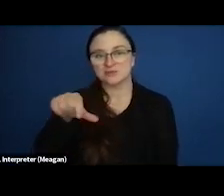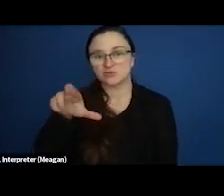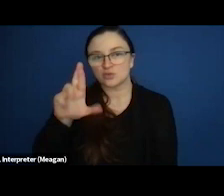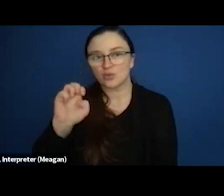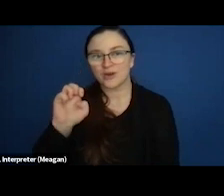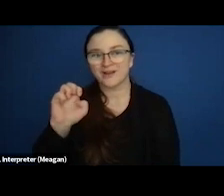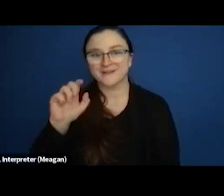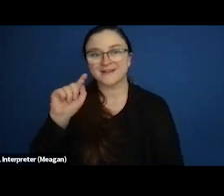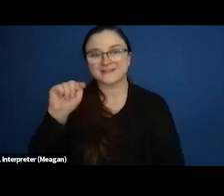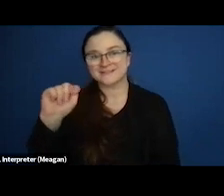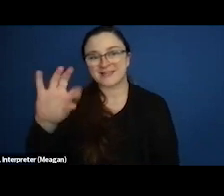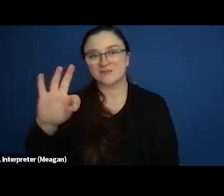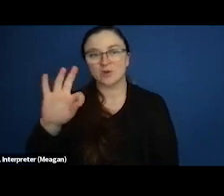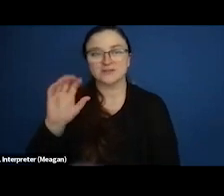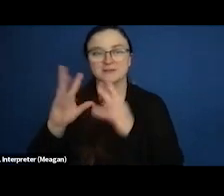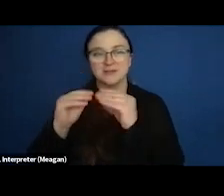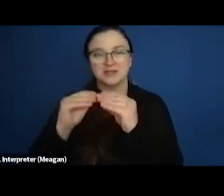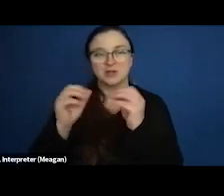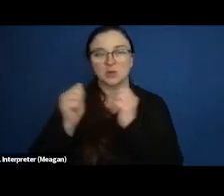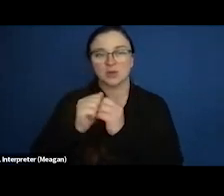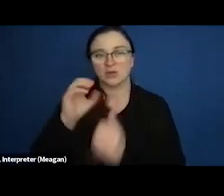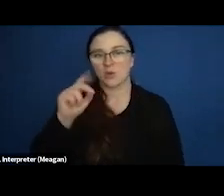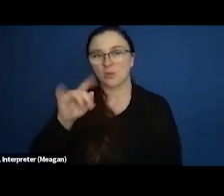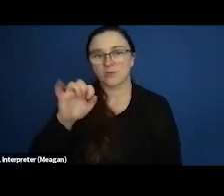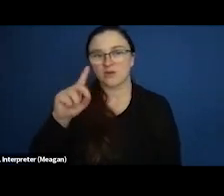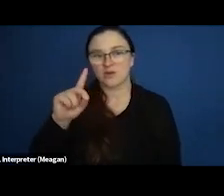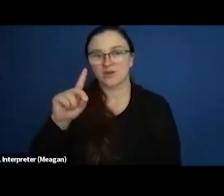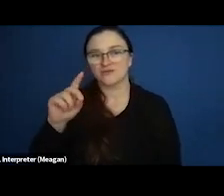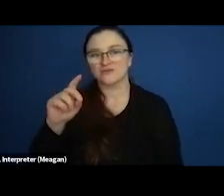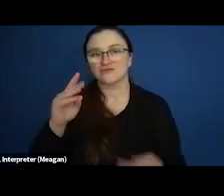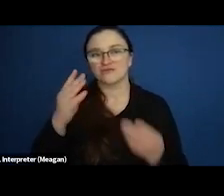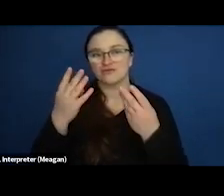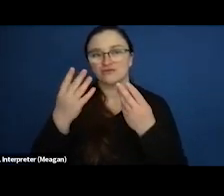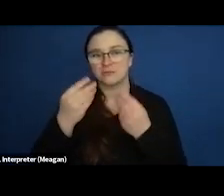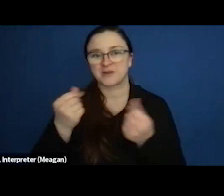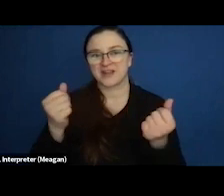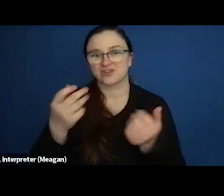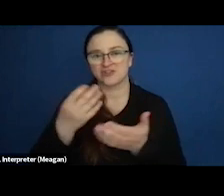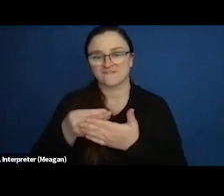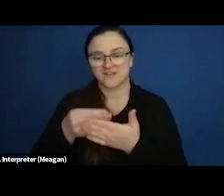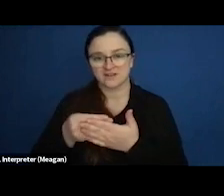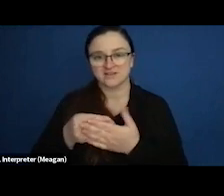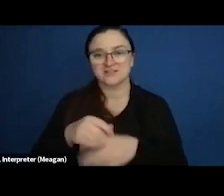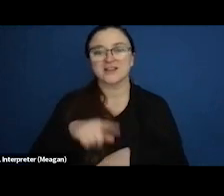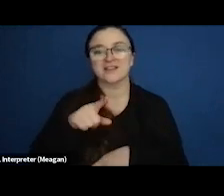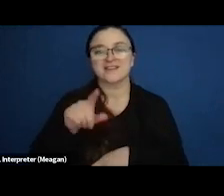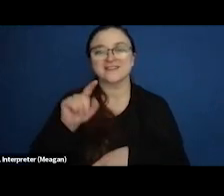concerning the opioid remediation funds. The Nubian Square Coalition Task Force Meeting is a meeting ran